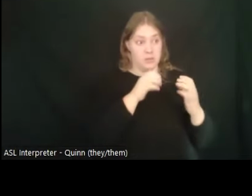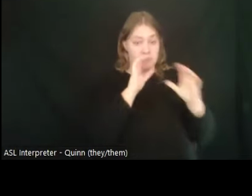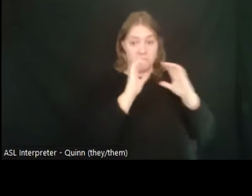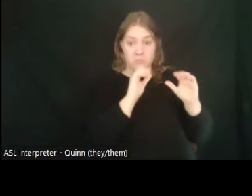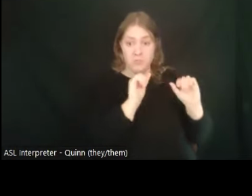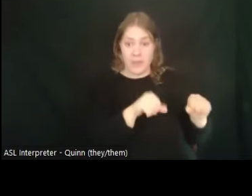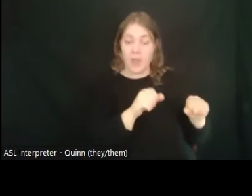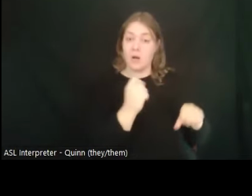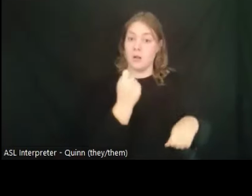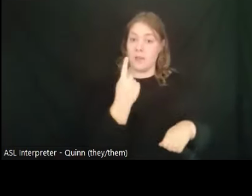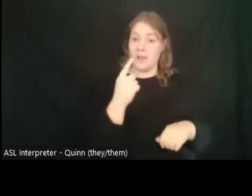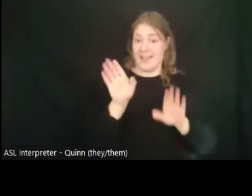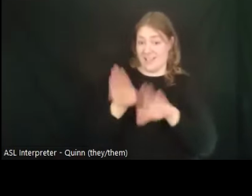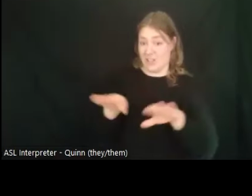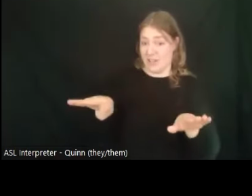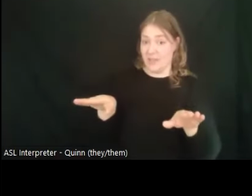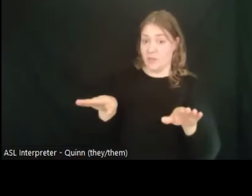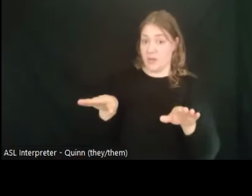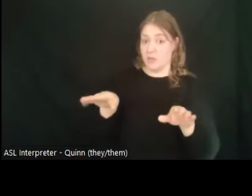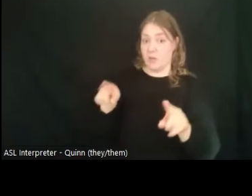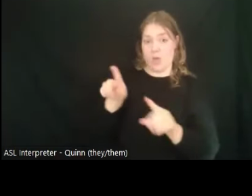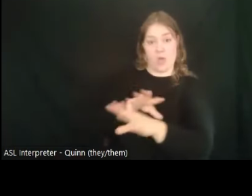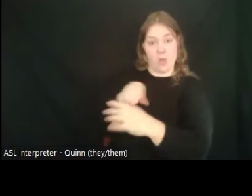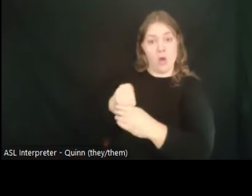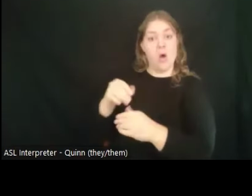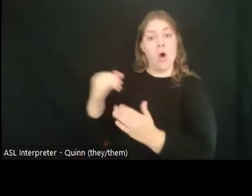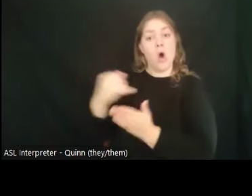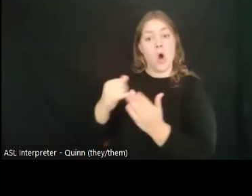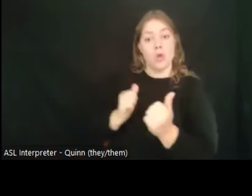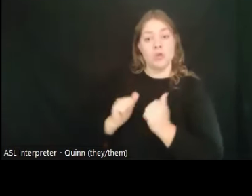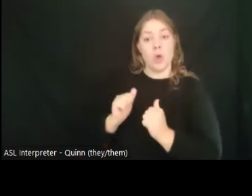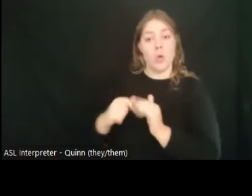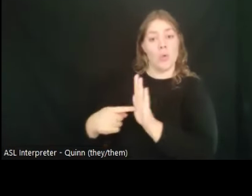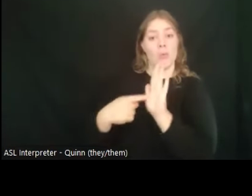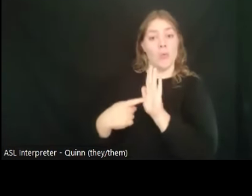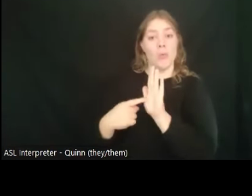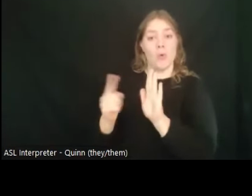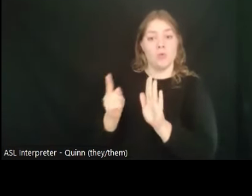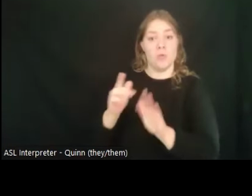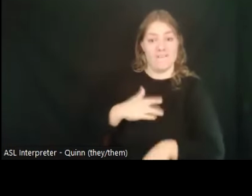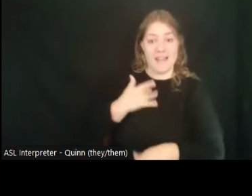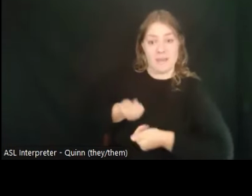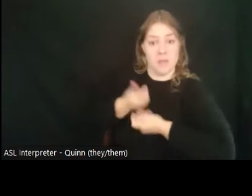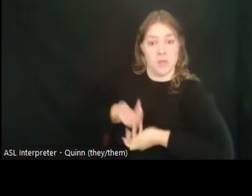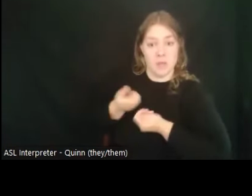they participated in this art show to express their um feelings and we had a lot of creative